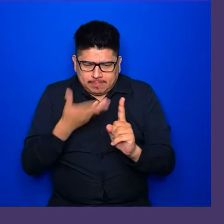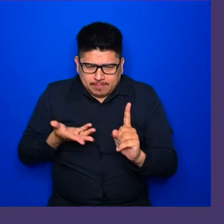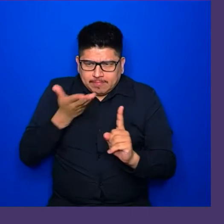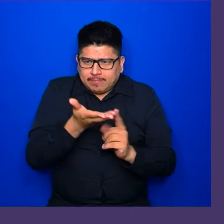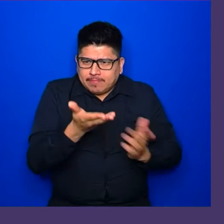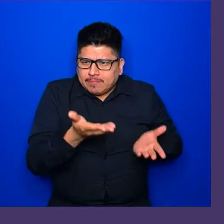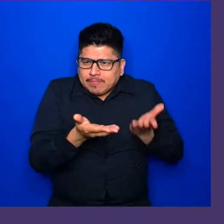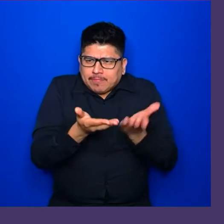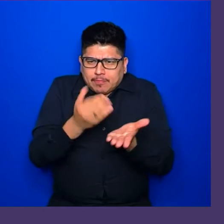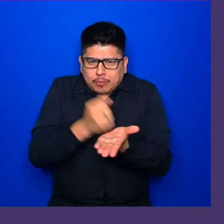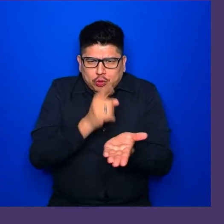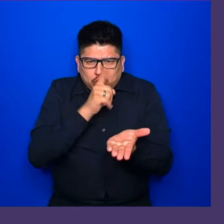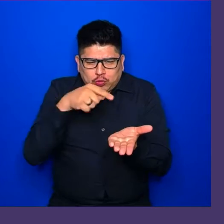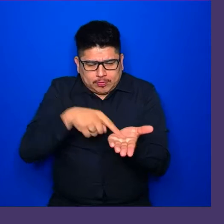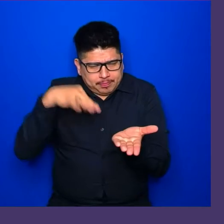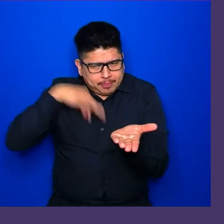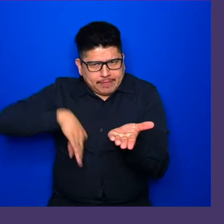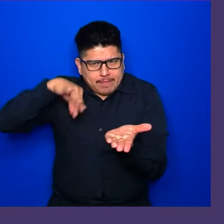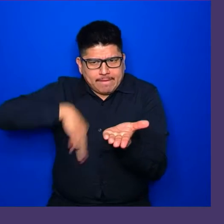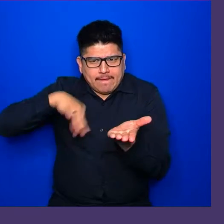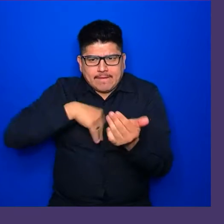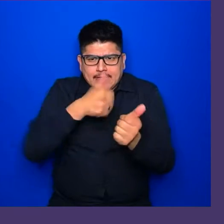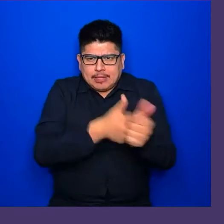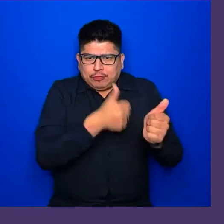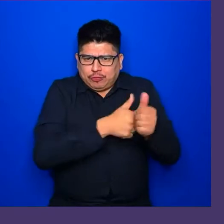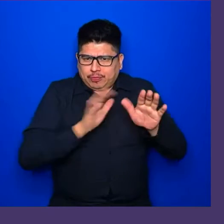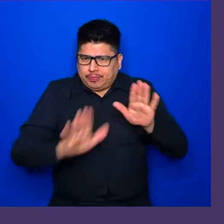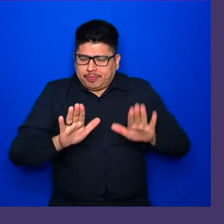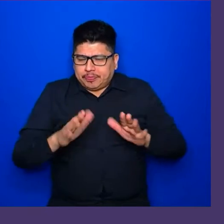I would say even negotiating that there's no,